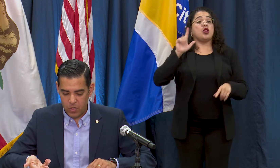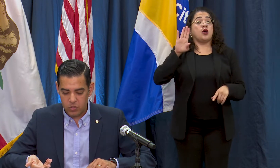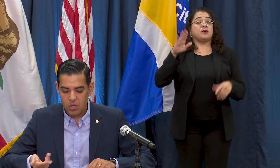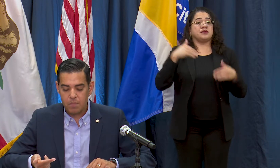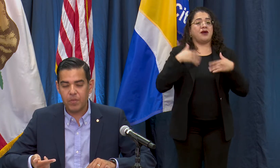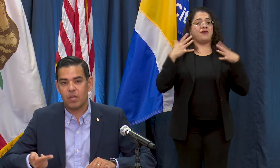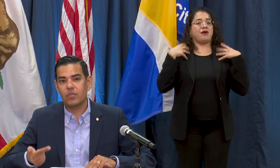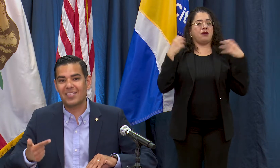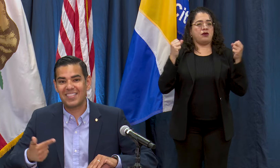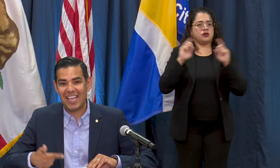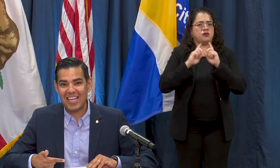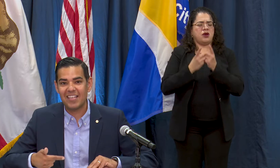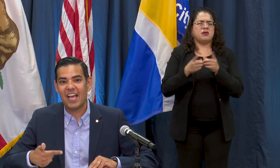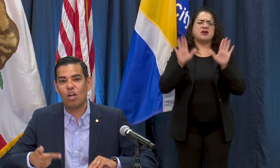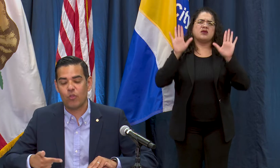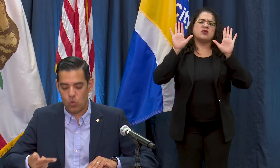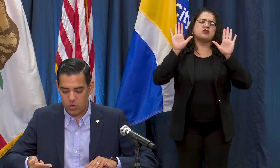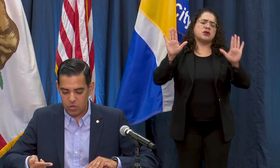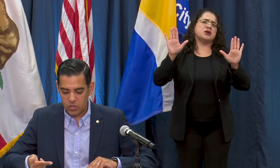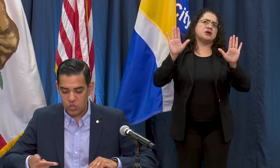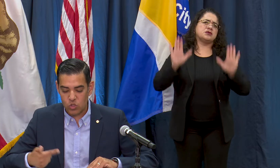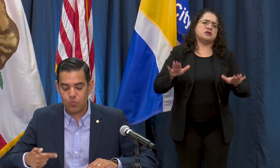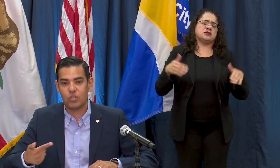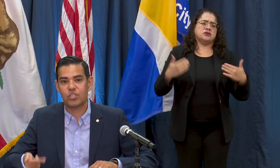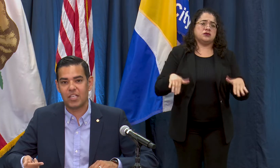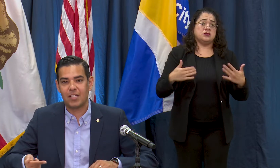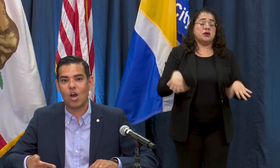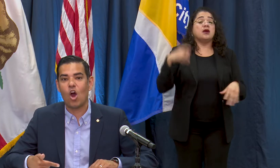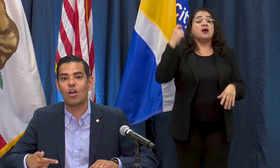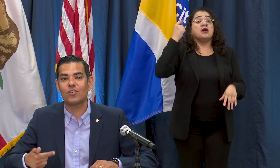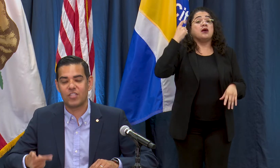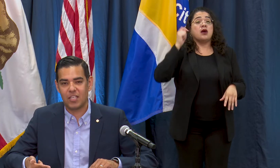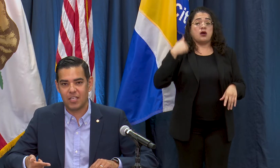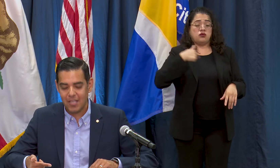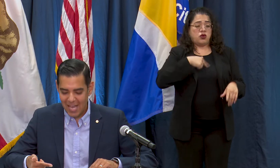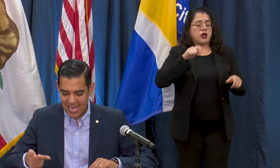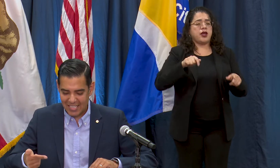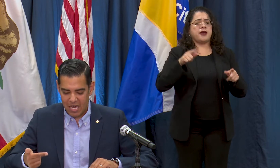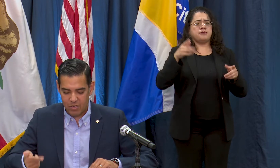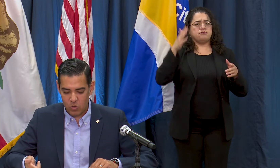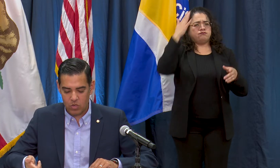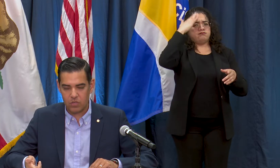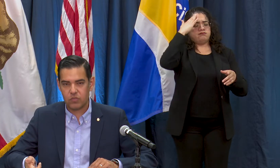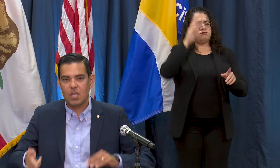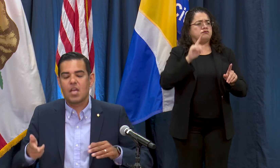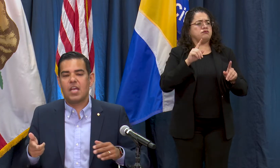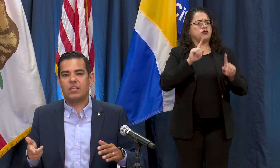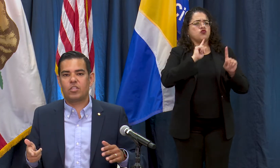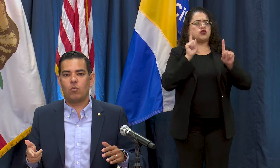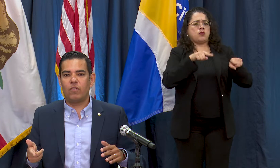us but the state health orders supersede our city and county orders and so when